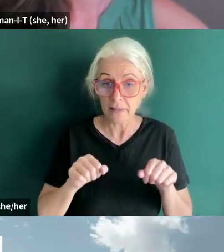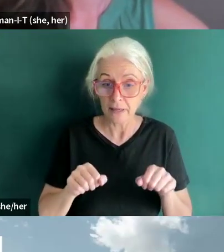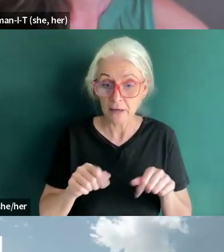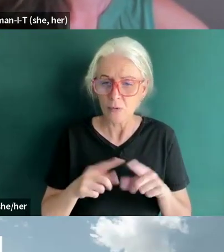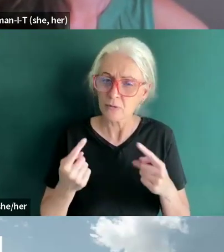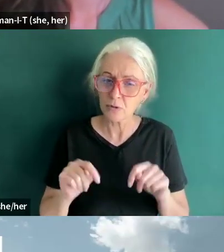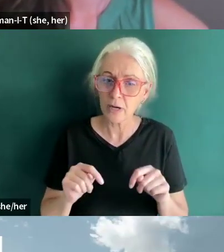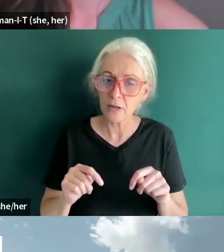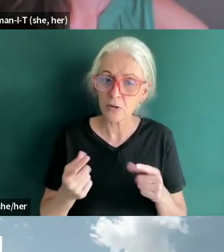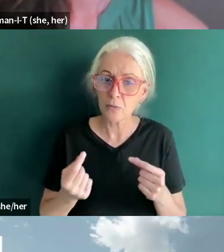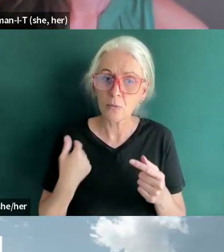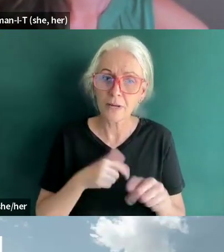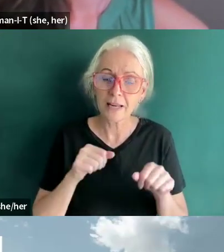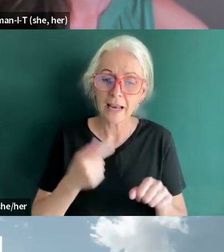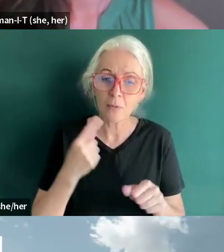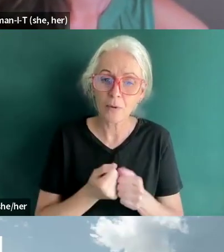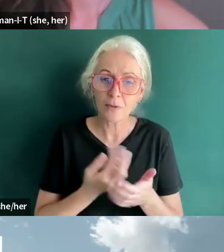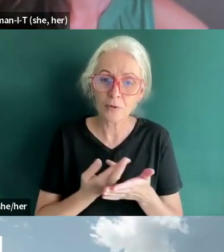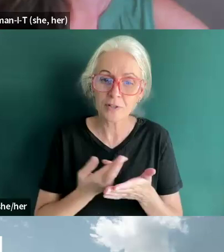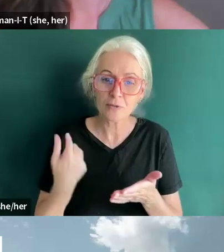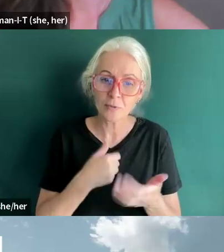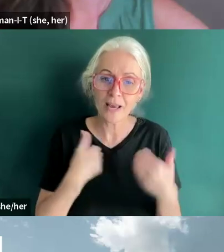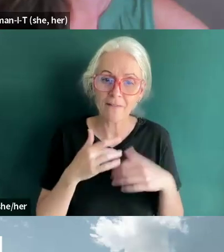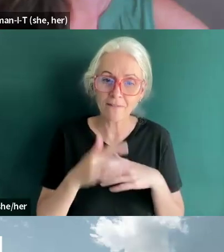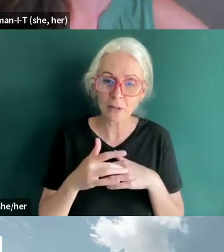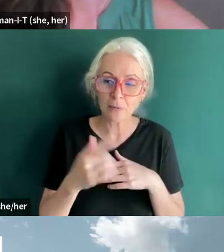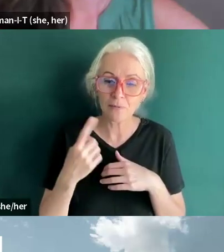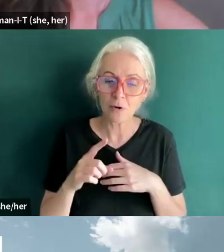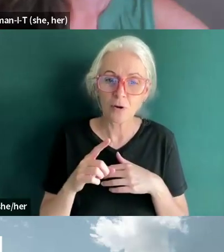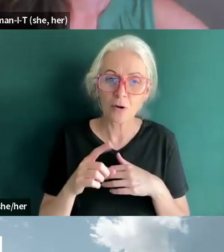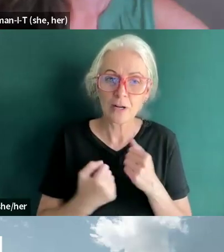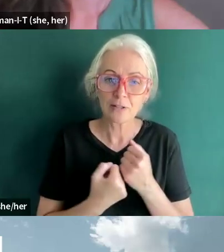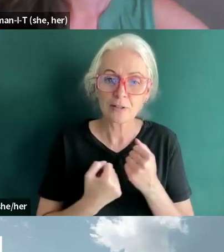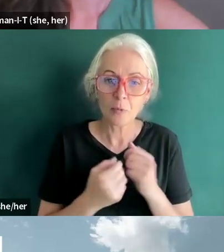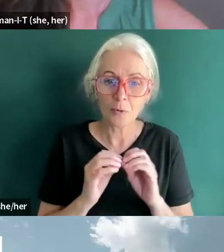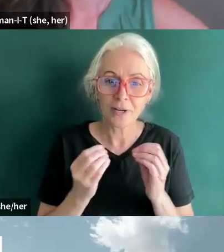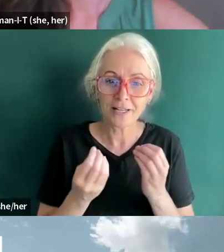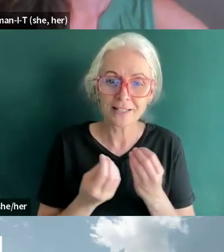to do what we can with the resources we currently have available to support organizations who want